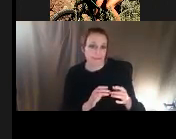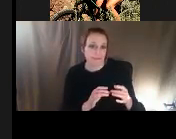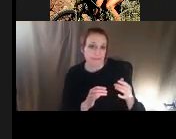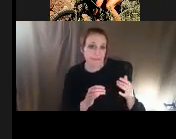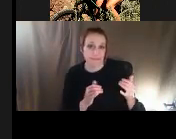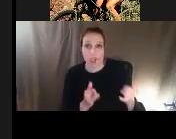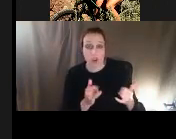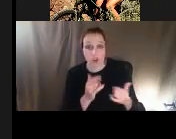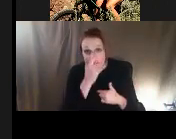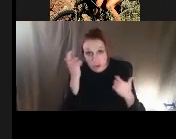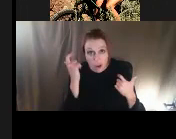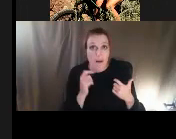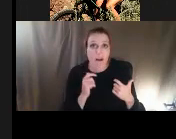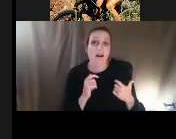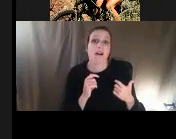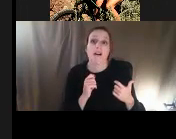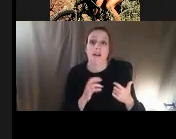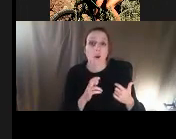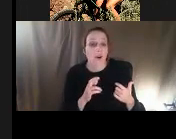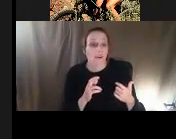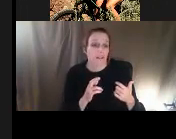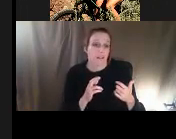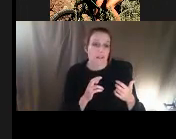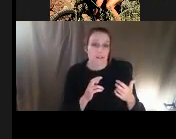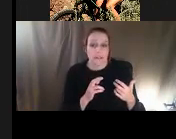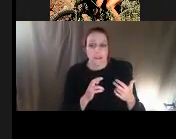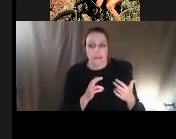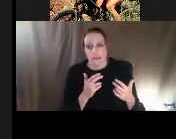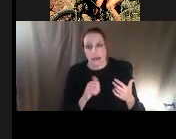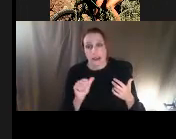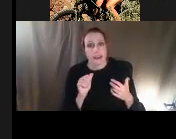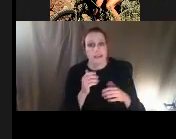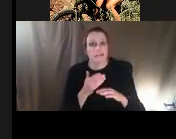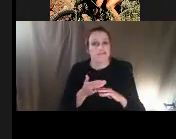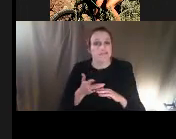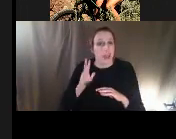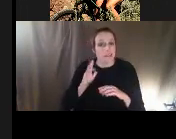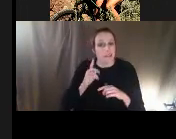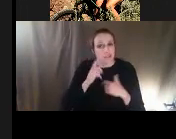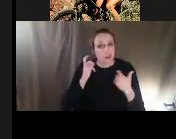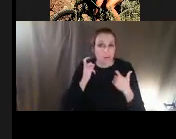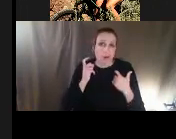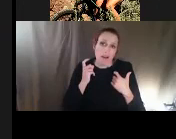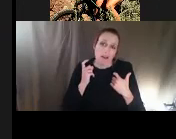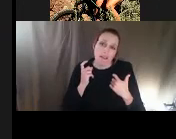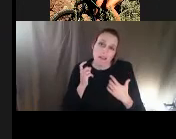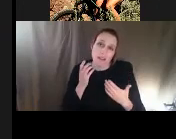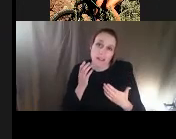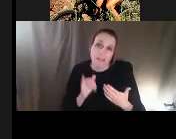experiencing and/or any potential historical trauma that might have been brought up by what's